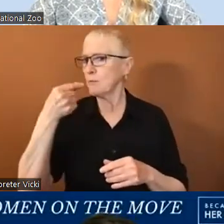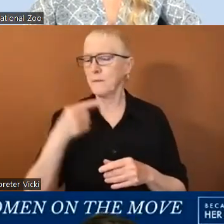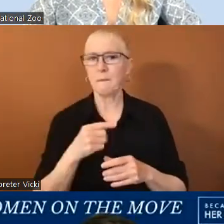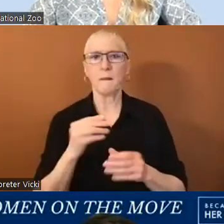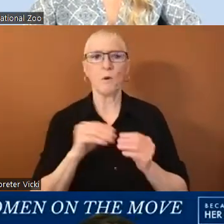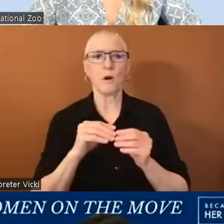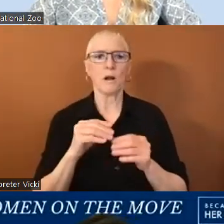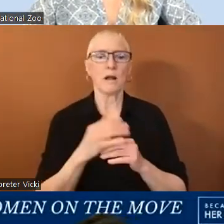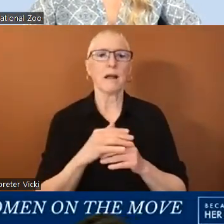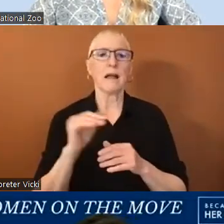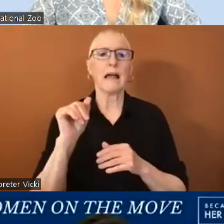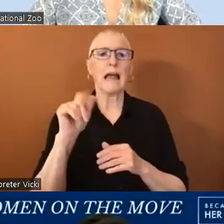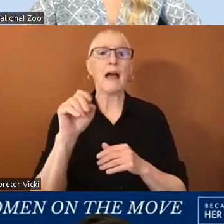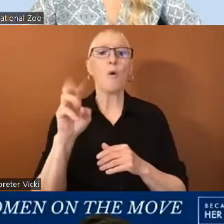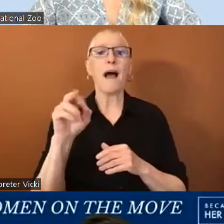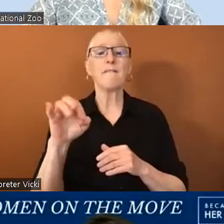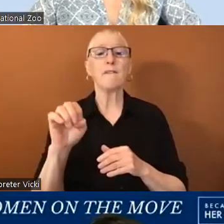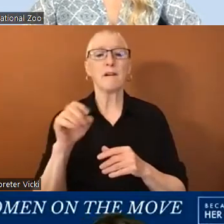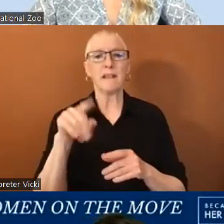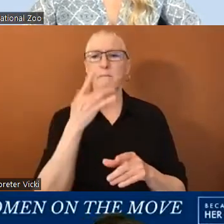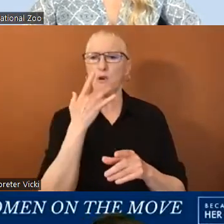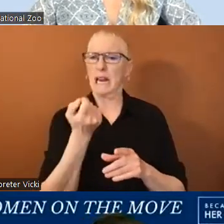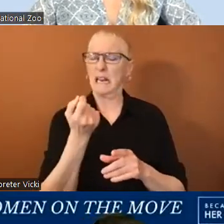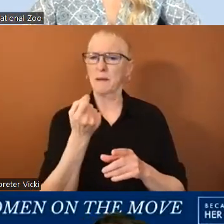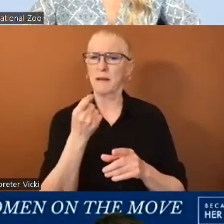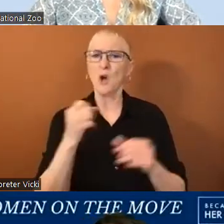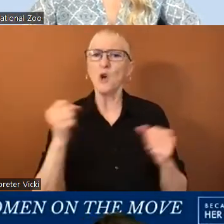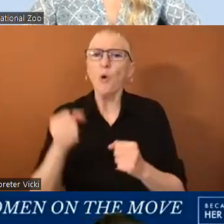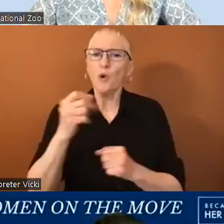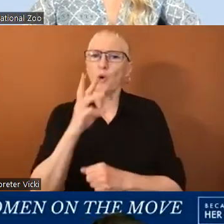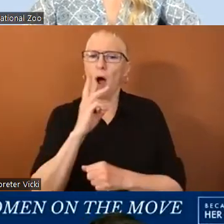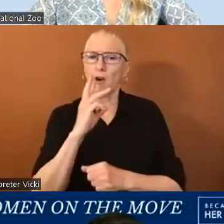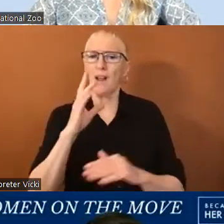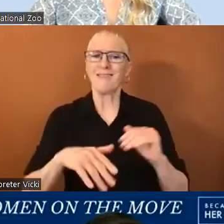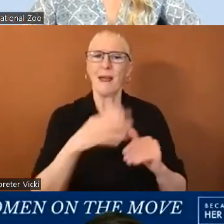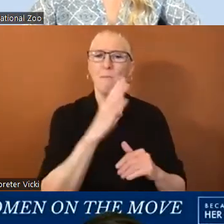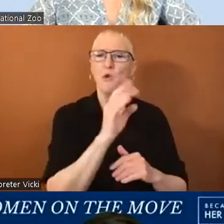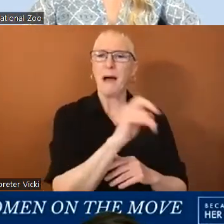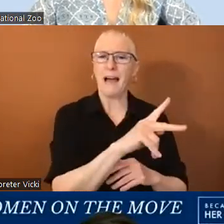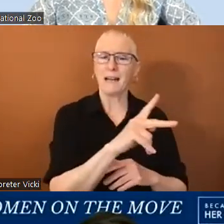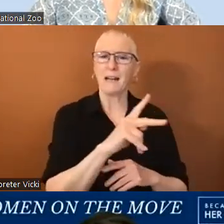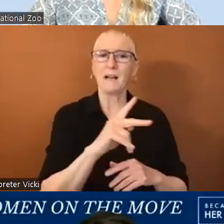and alewife also prefer a little bit colder water than blueback, so alewife kind of show up